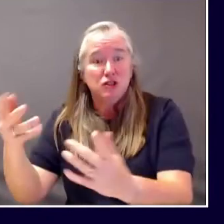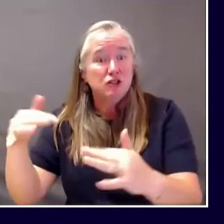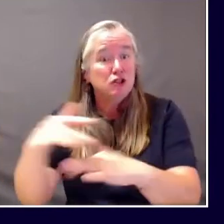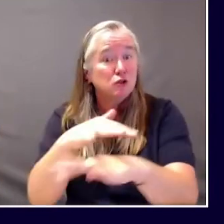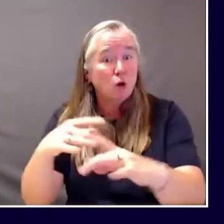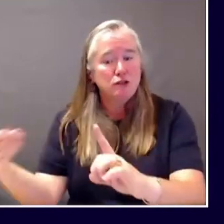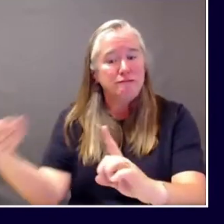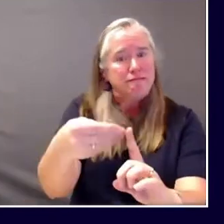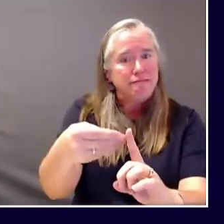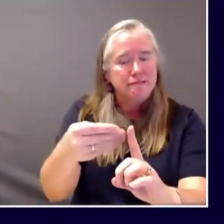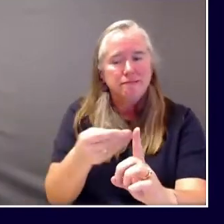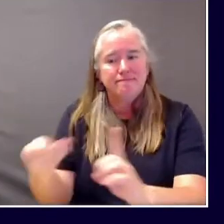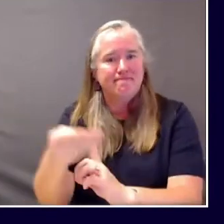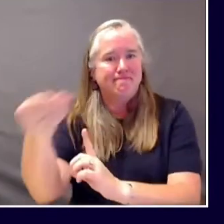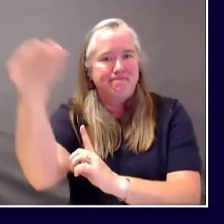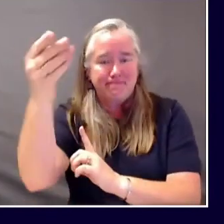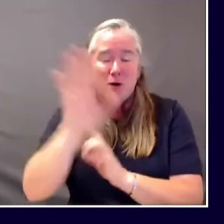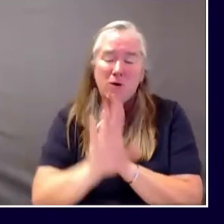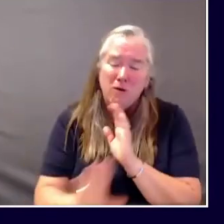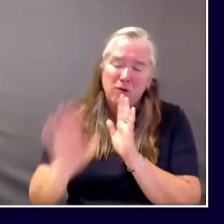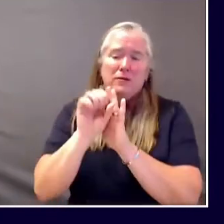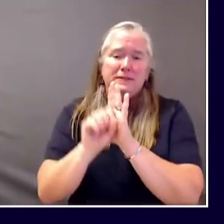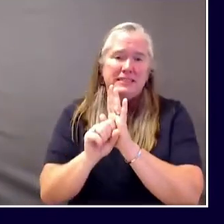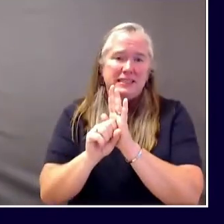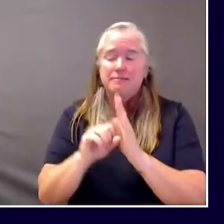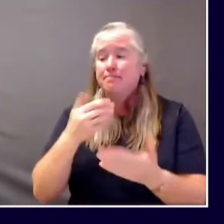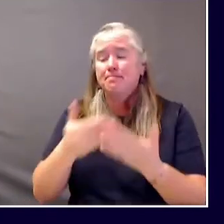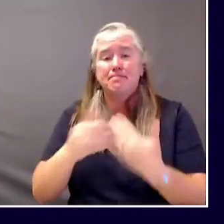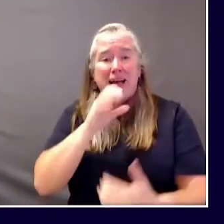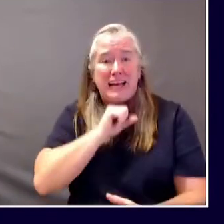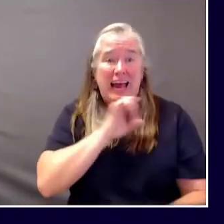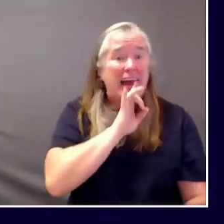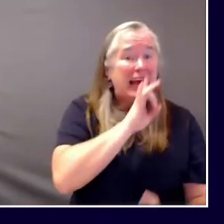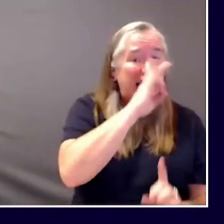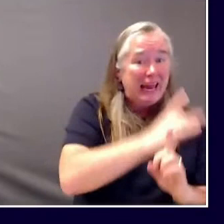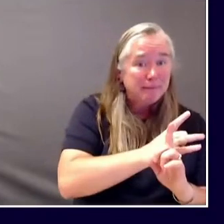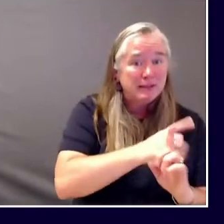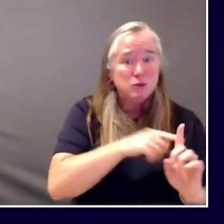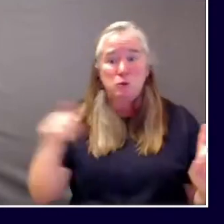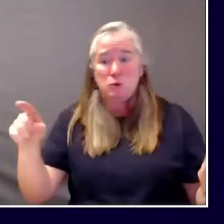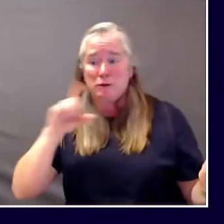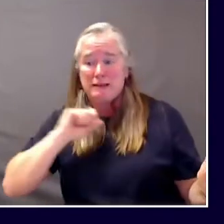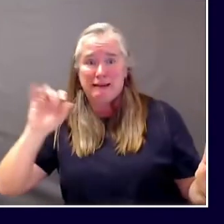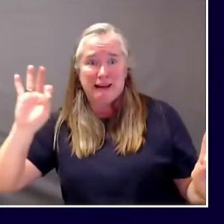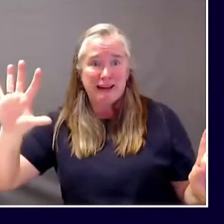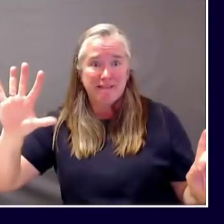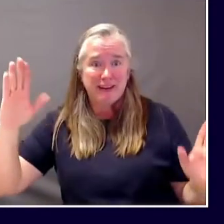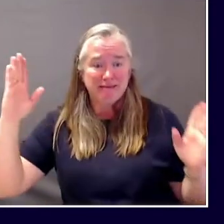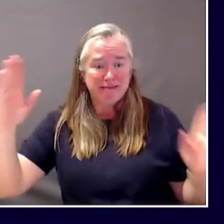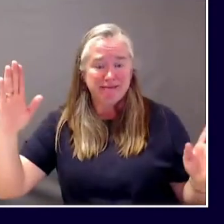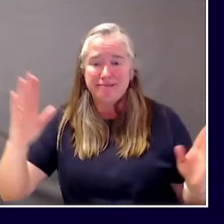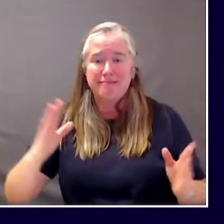everywhere in the state in every